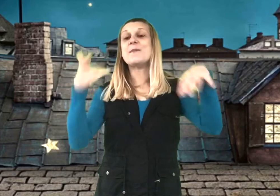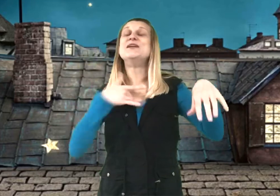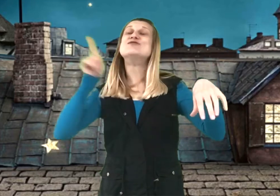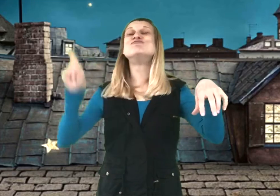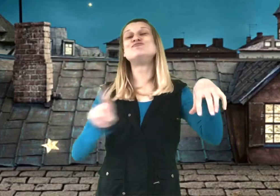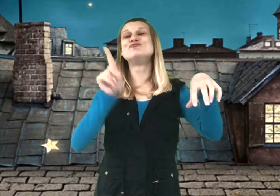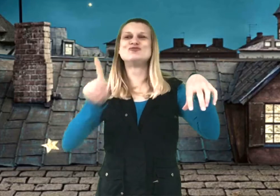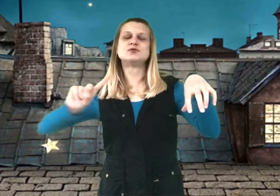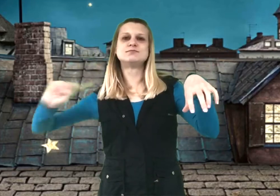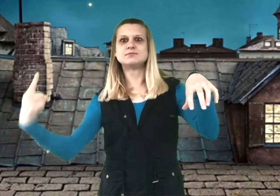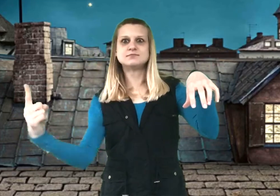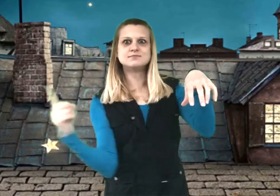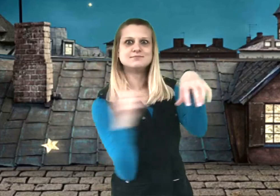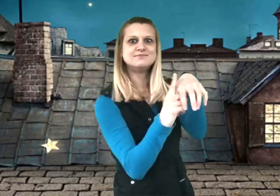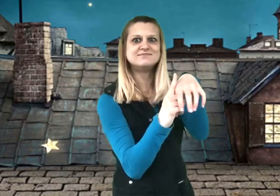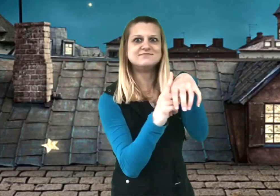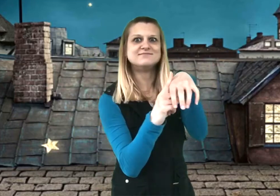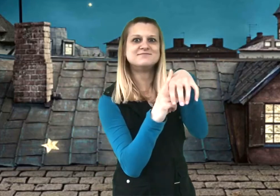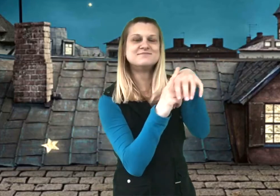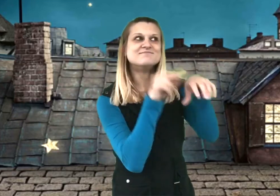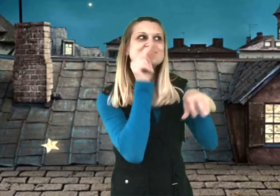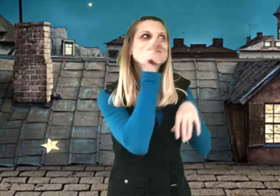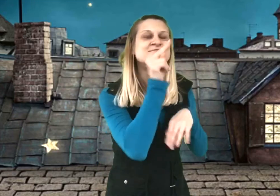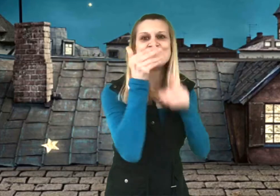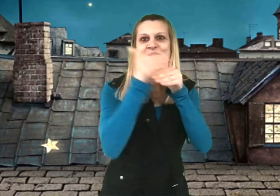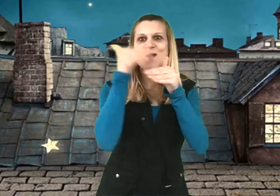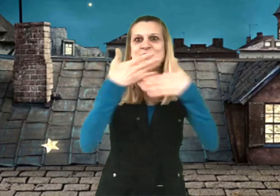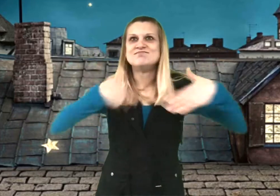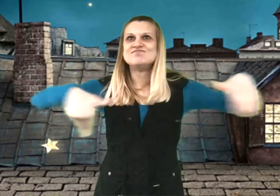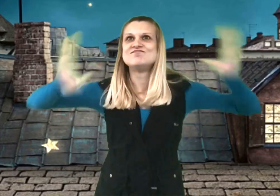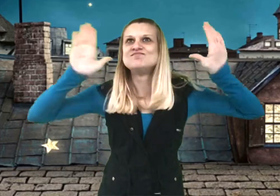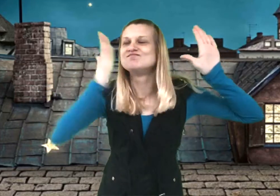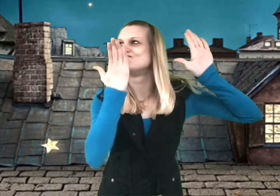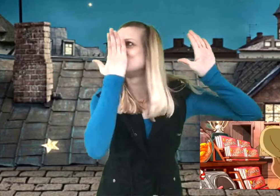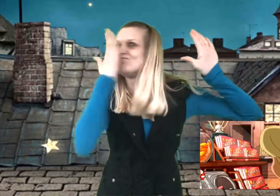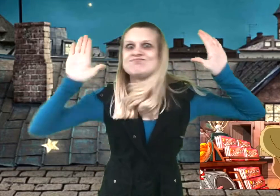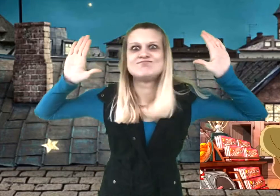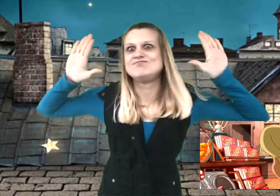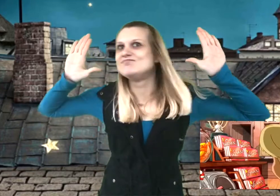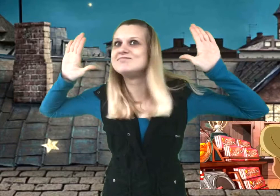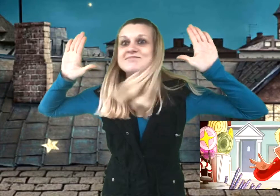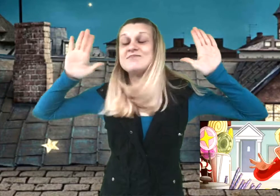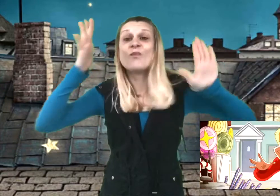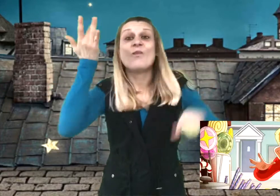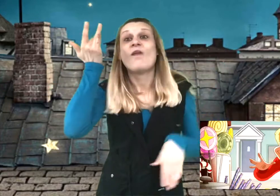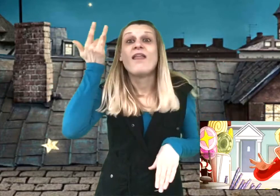and he would stop and stare and press his nose against the glass.